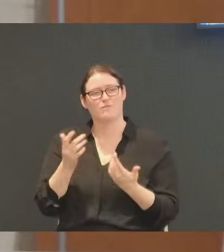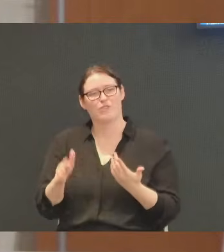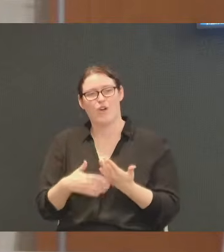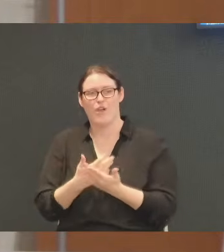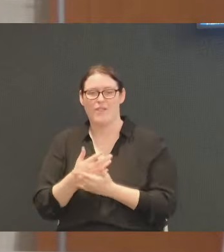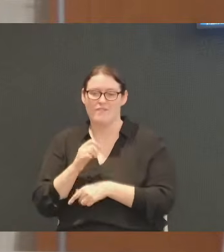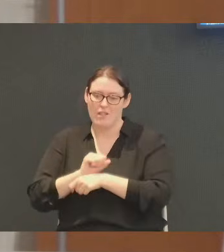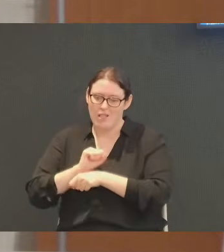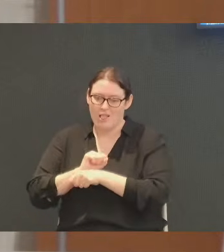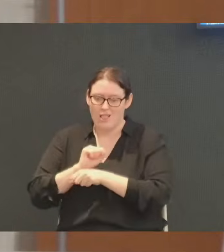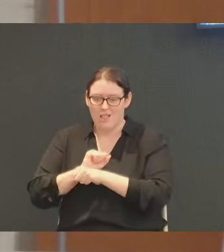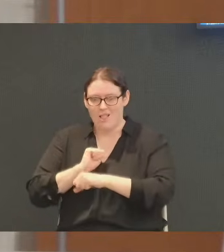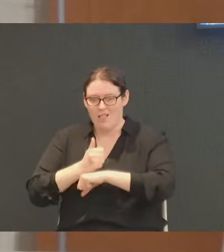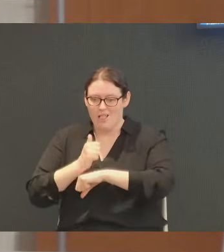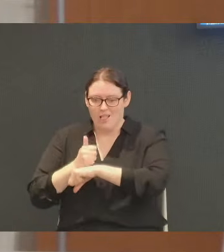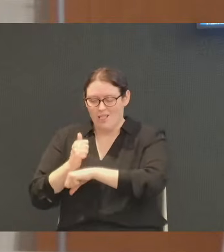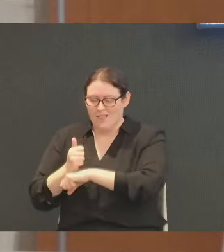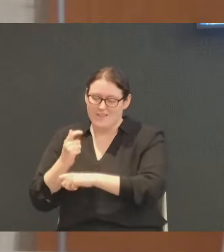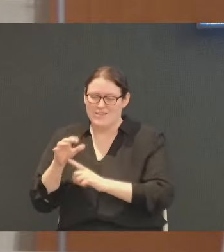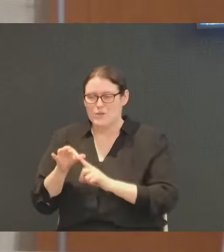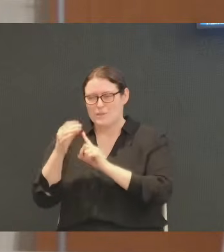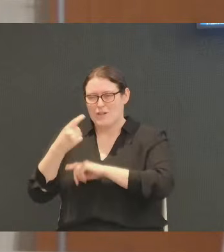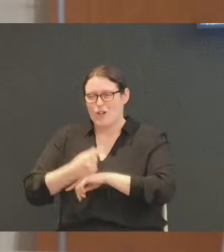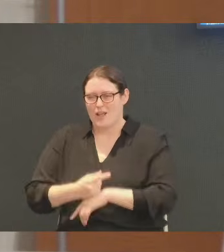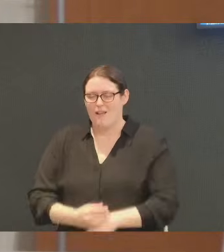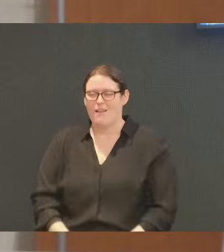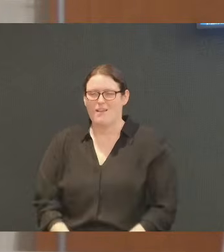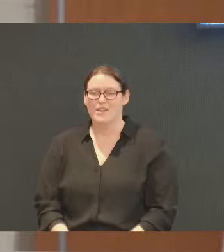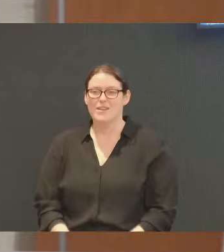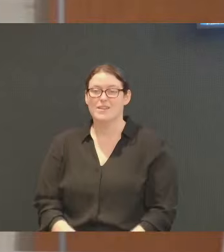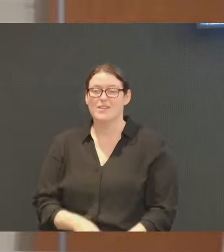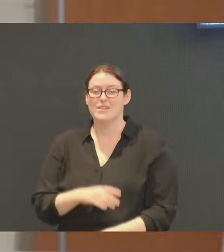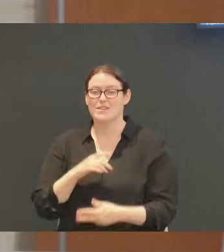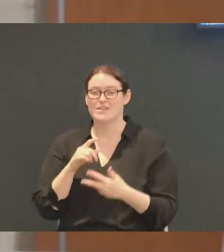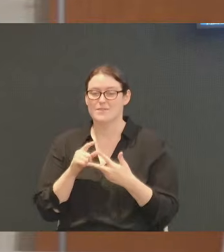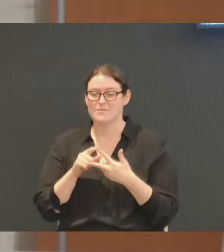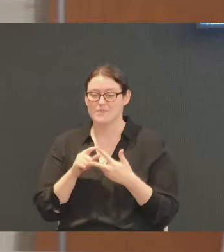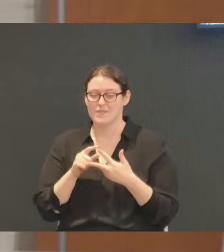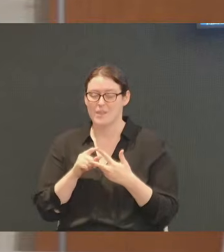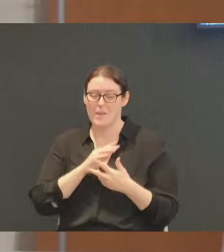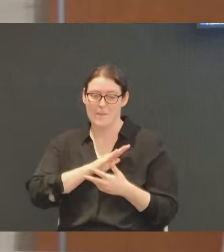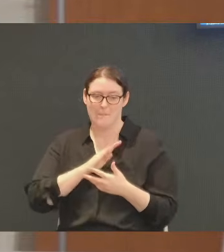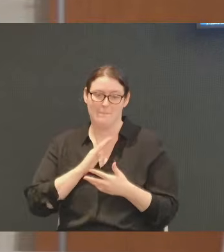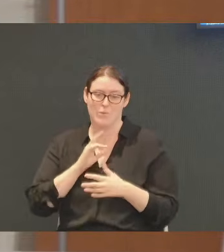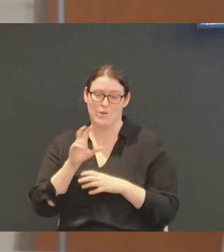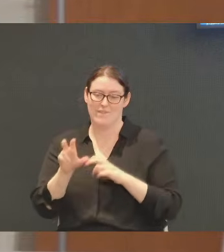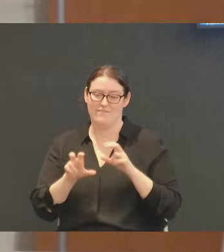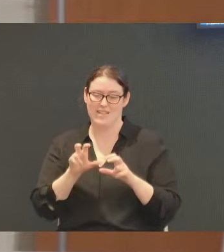you went to to make sure it was a special day for them. Um, we also, uh, the the Board invested in,